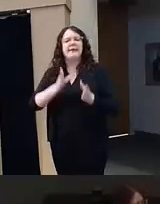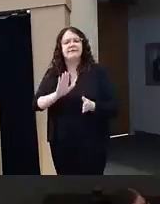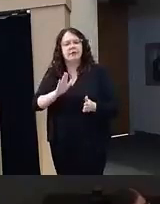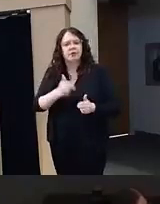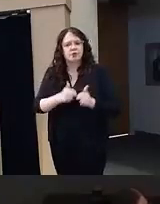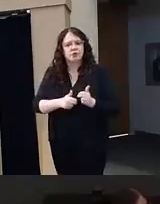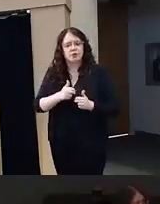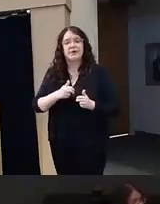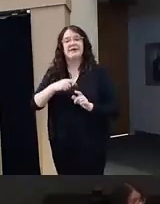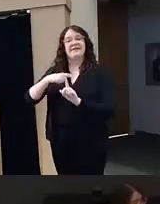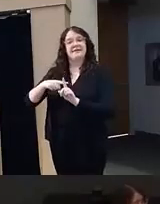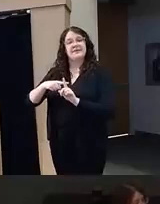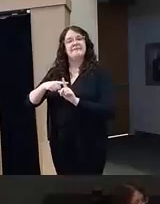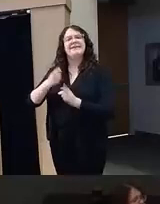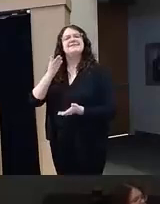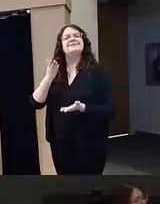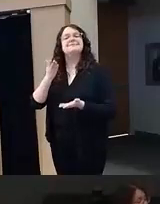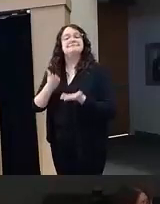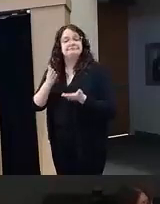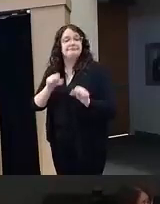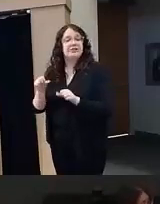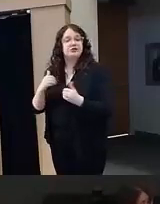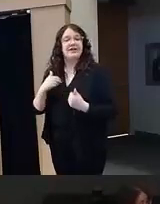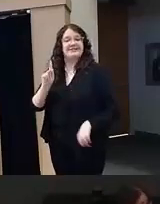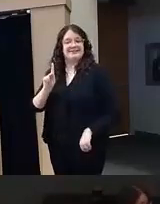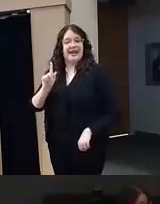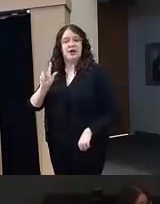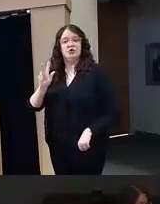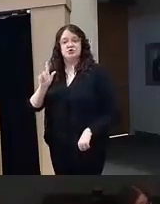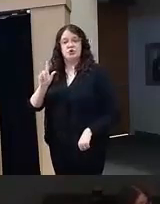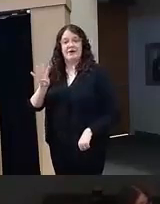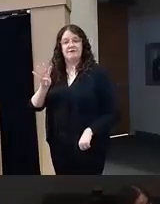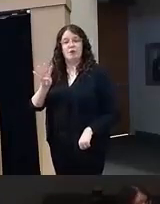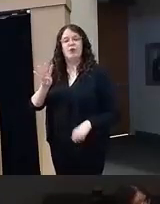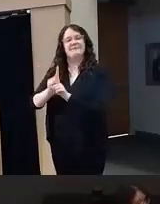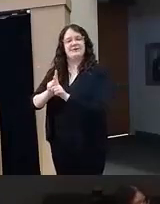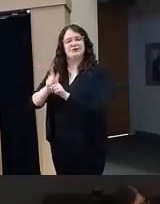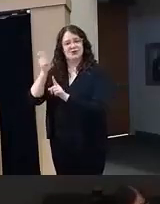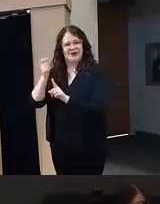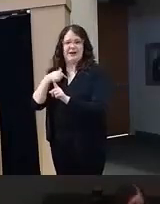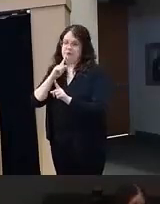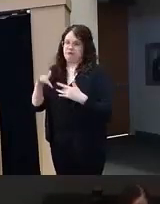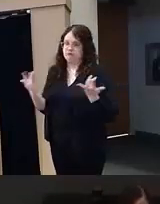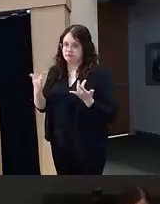potentially Observer K24 mentoring grant that I'm really excited about and the recovery center of